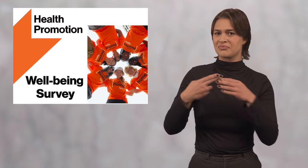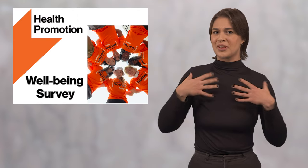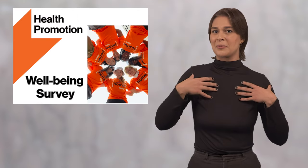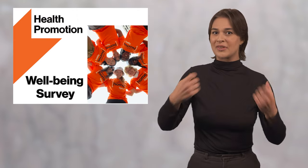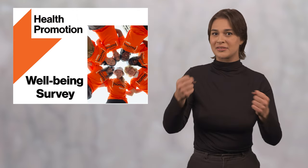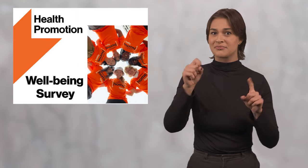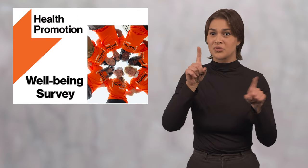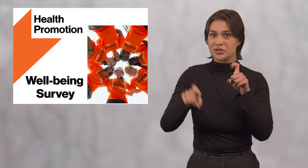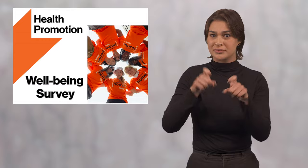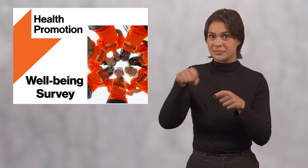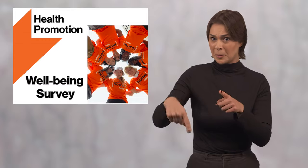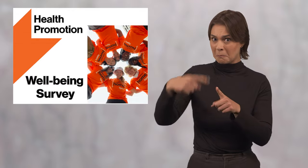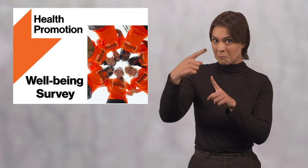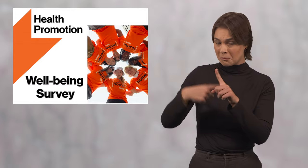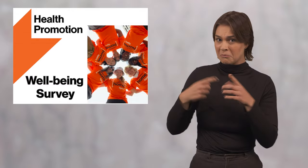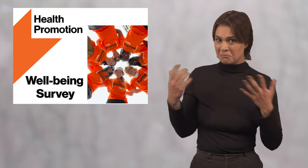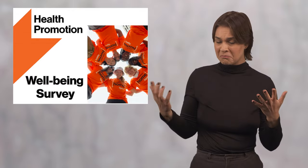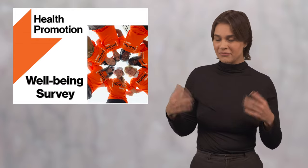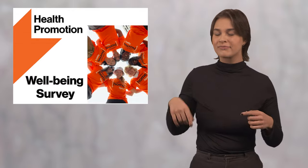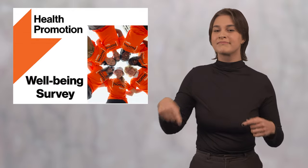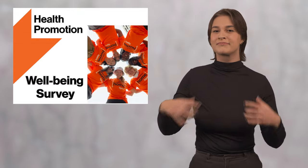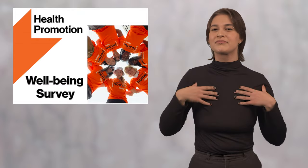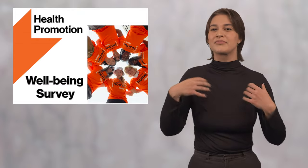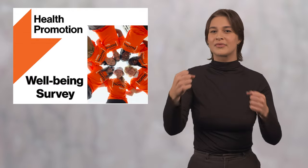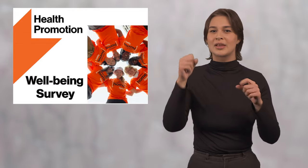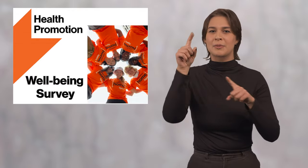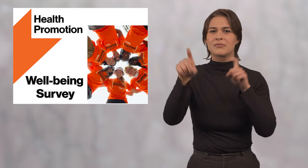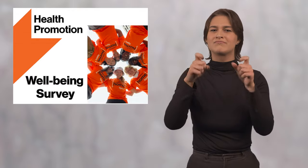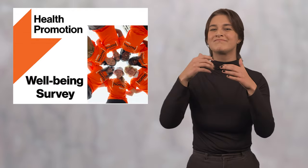Have you gotten an email about a Well-being survey this month?